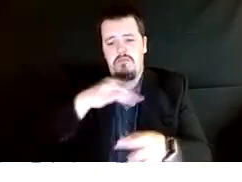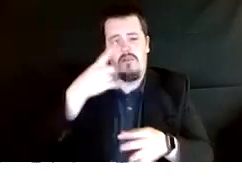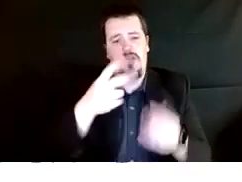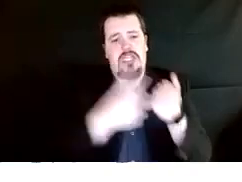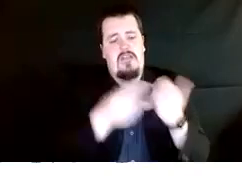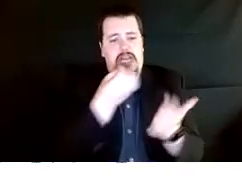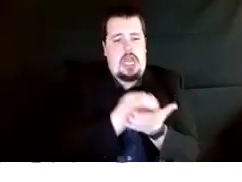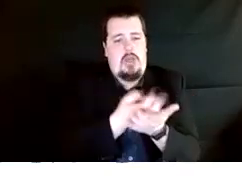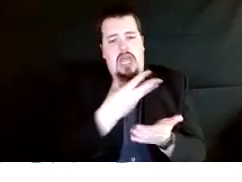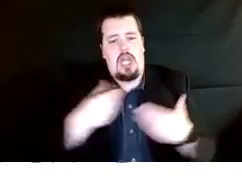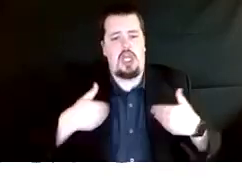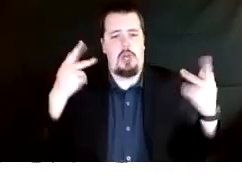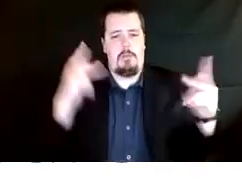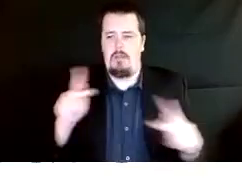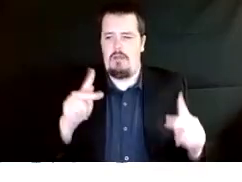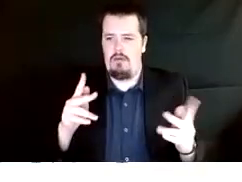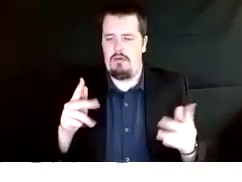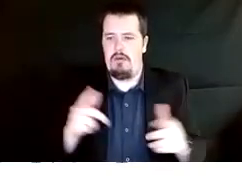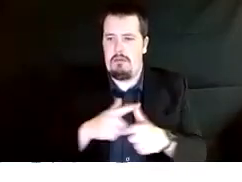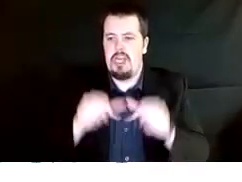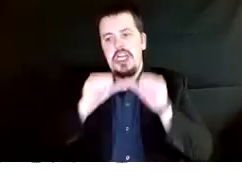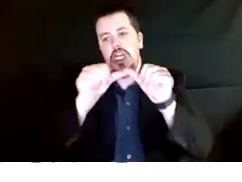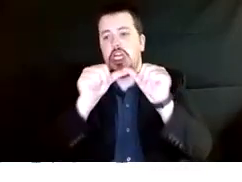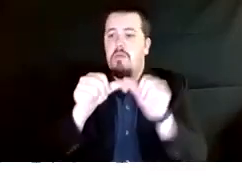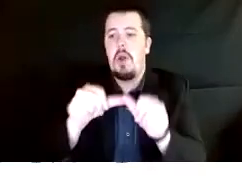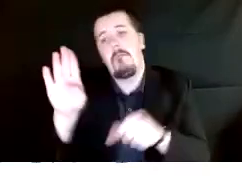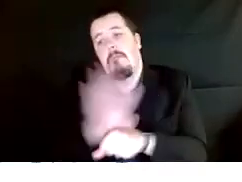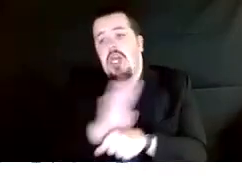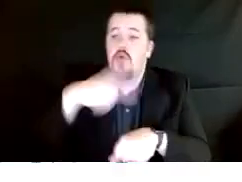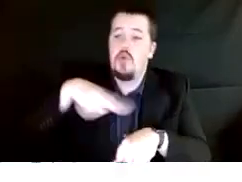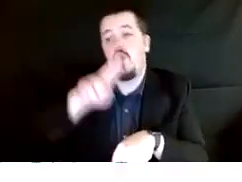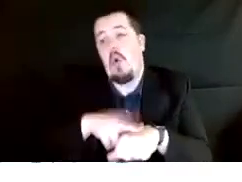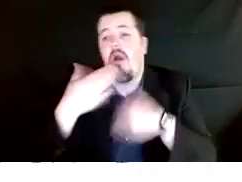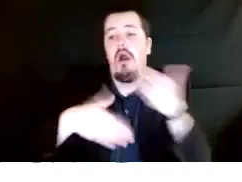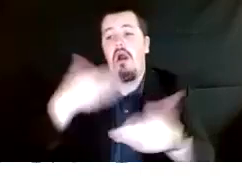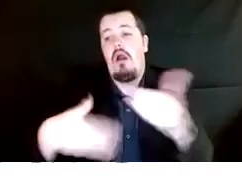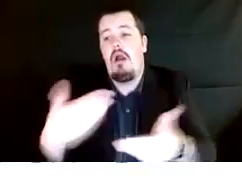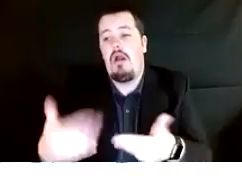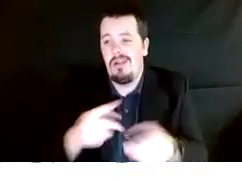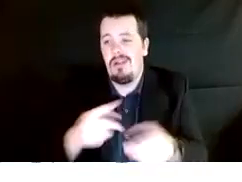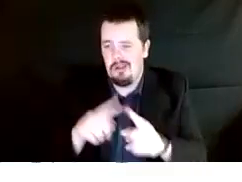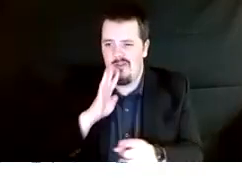um and let's just keep on going business as usual ...i'm talking a lot about herd immunity